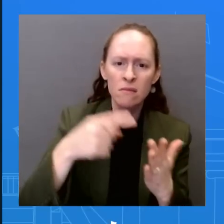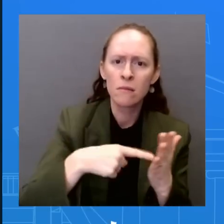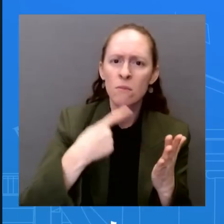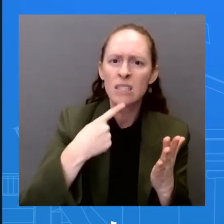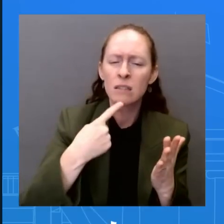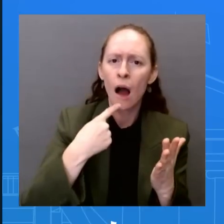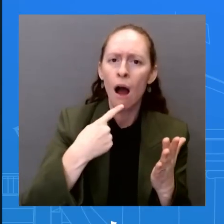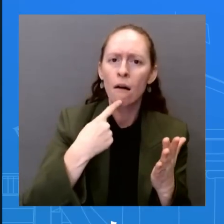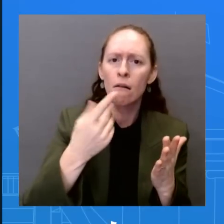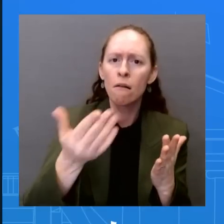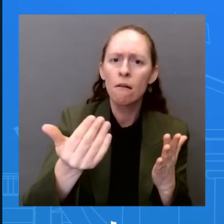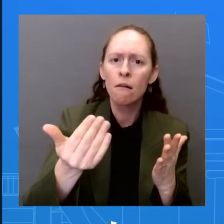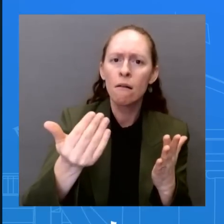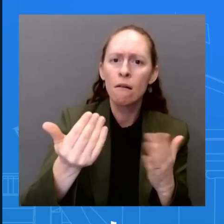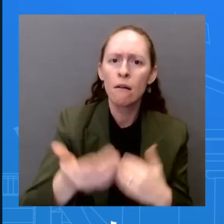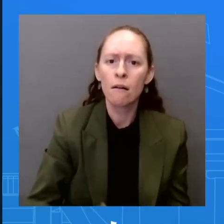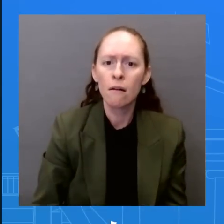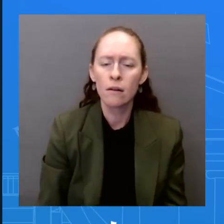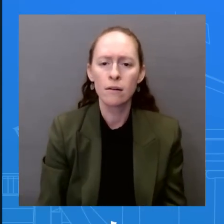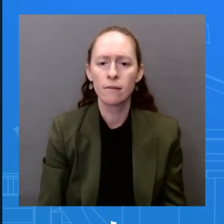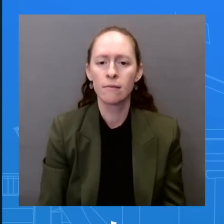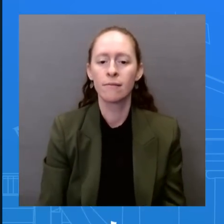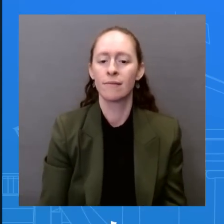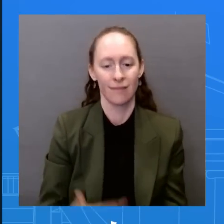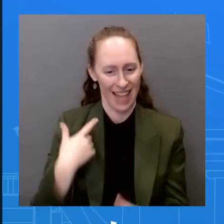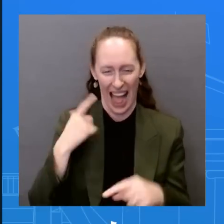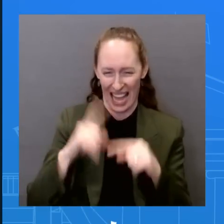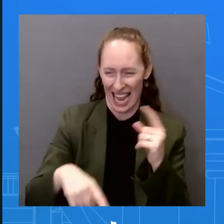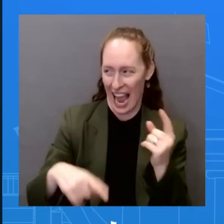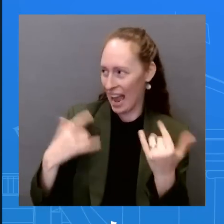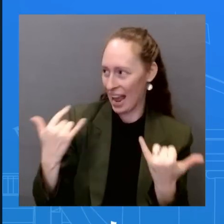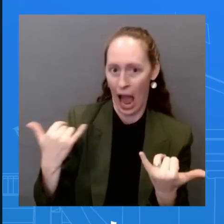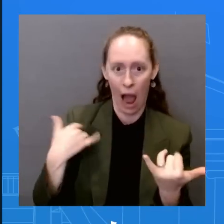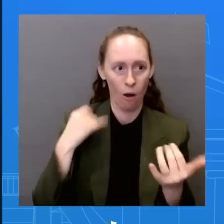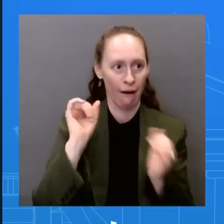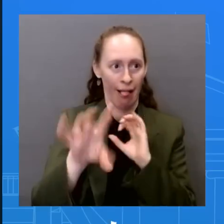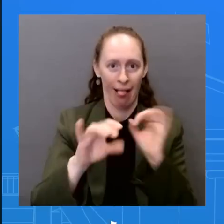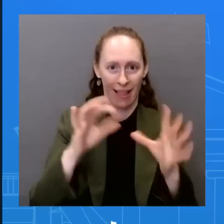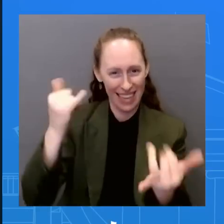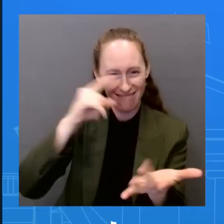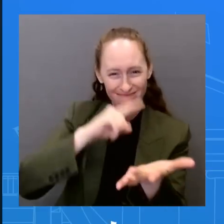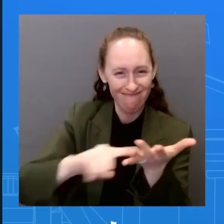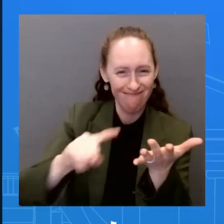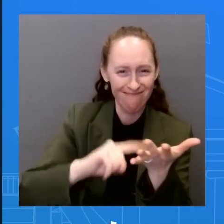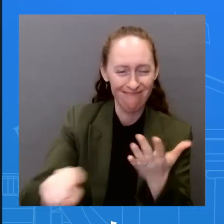As we've said over and over again since the beginning of the administration, in our battle against COVID-19,